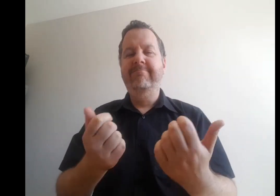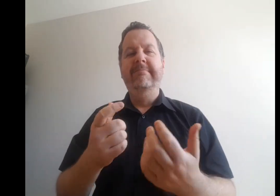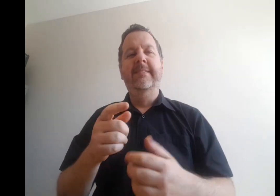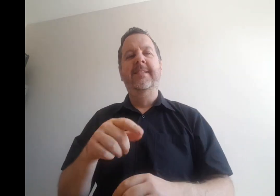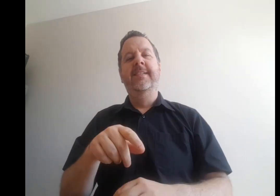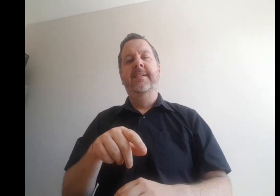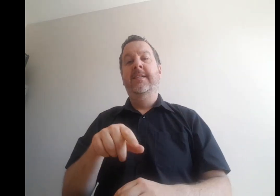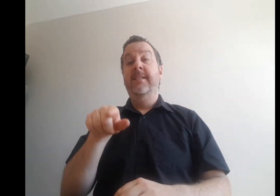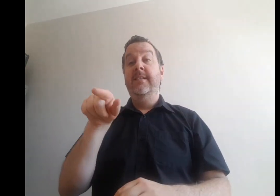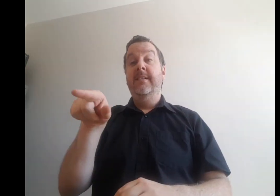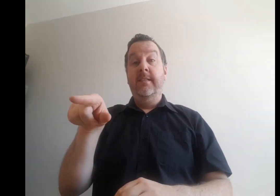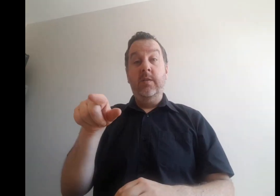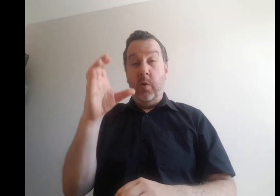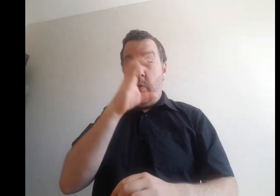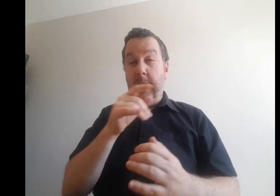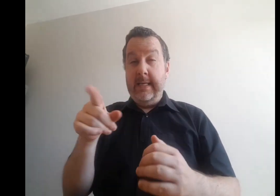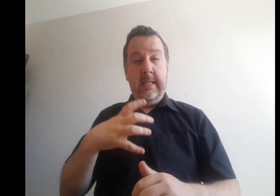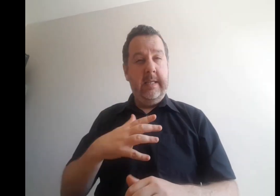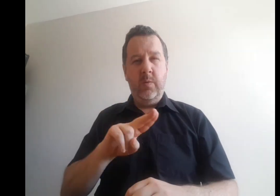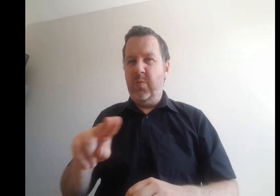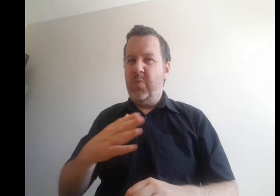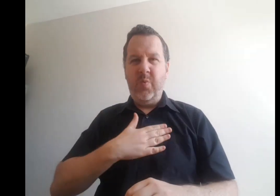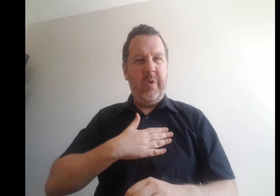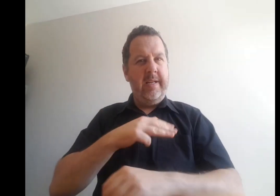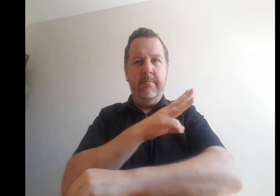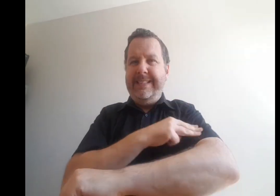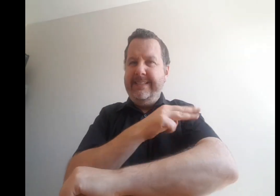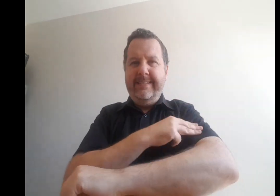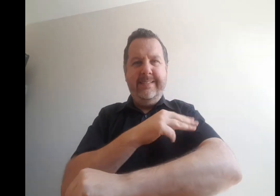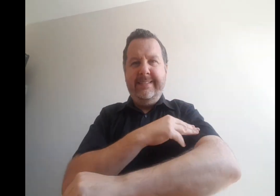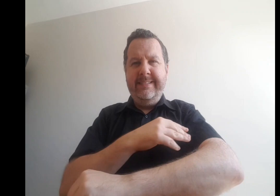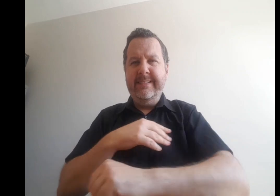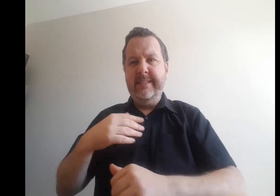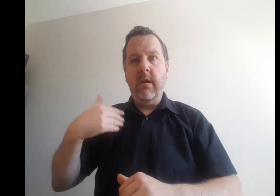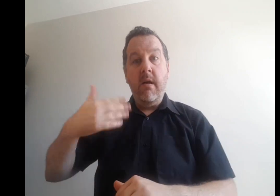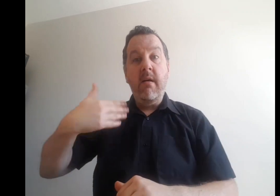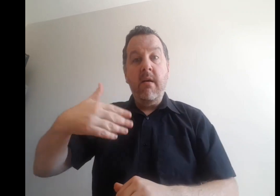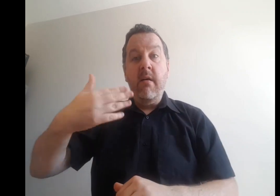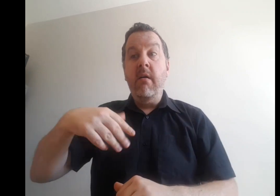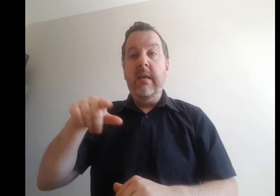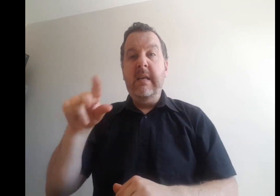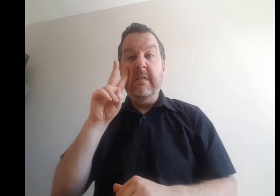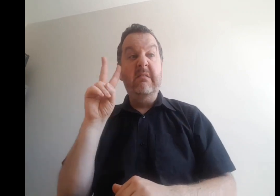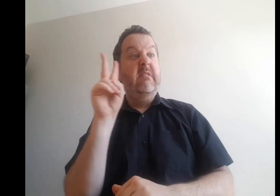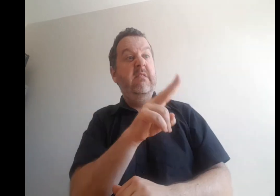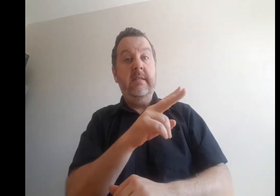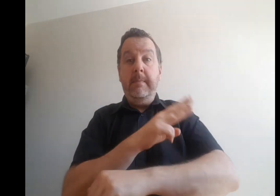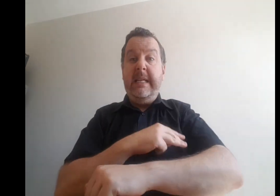He seemed to have a thing about policeman, and at a certain stage, whenever he saw a policeman,